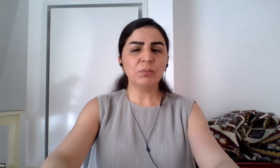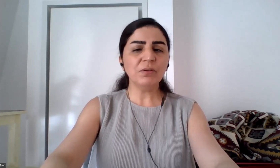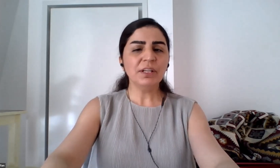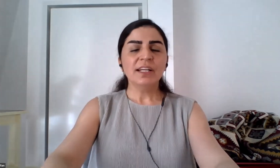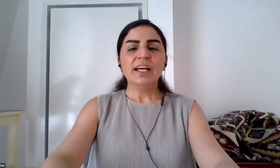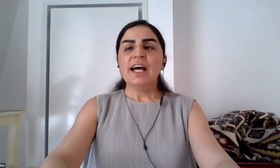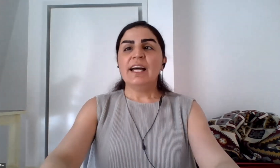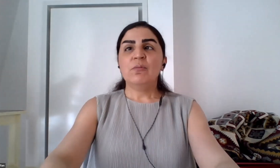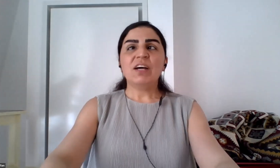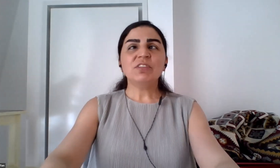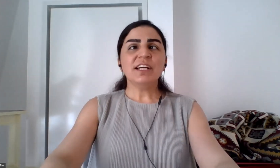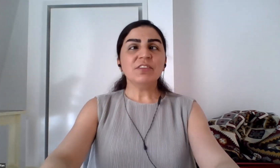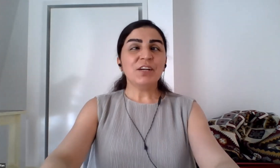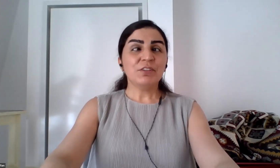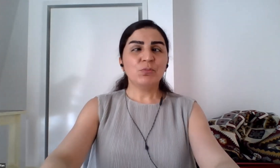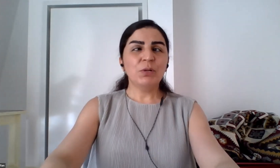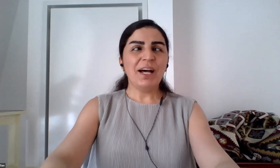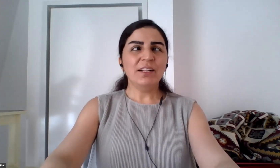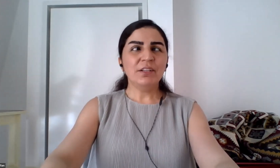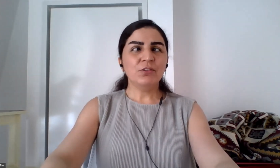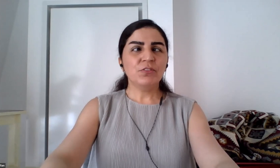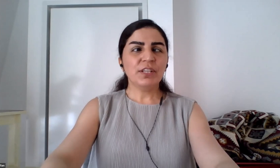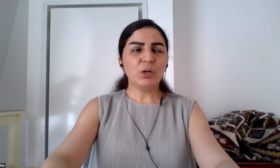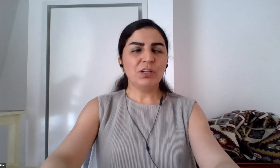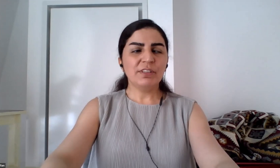the disability inclusive humanitarian action toolkit that's been developed